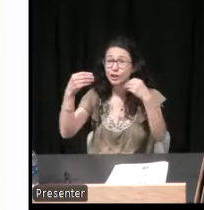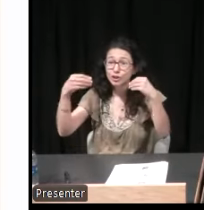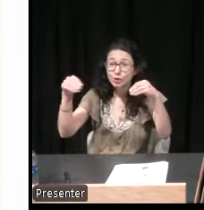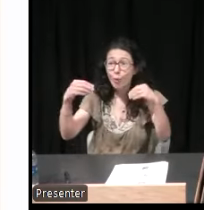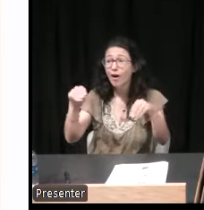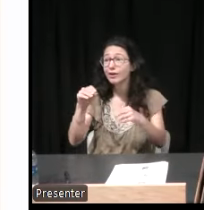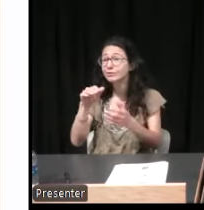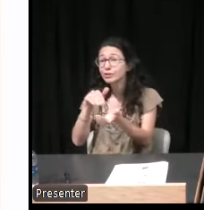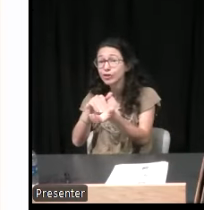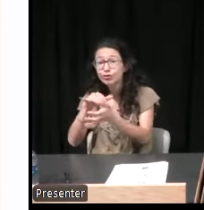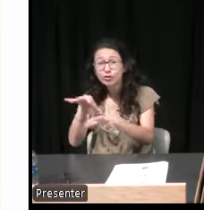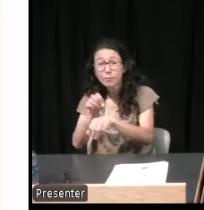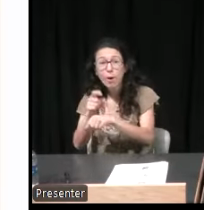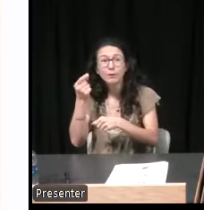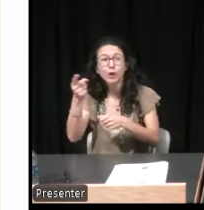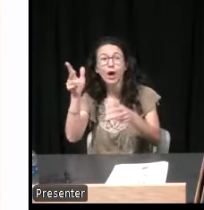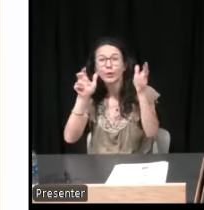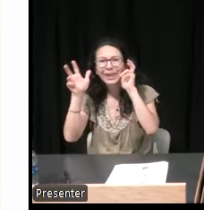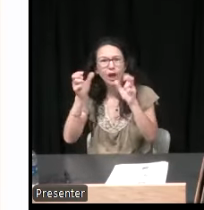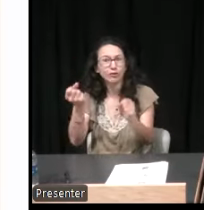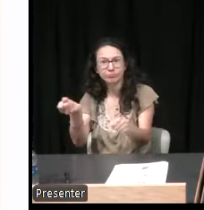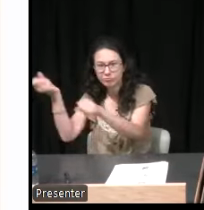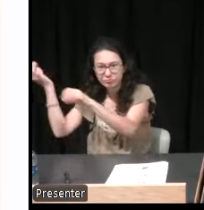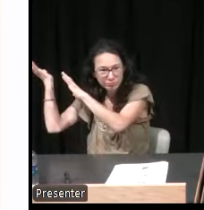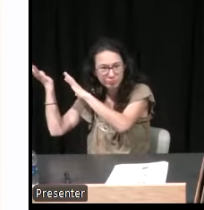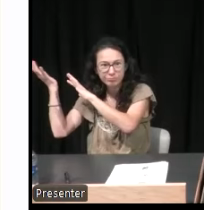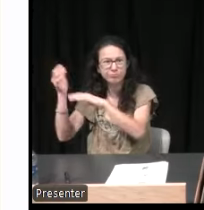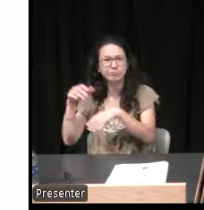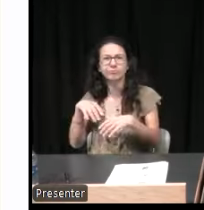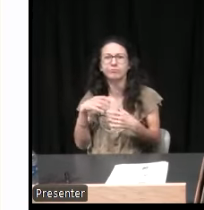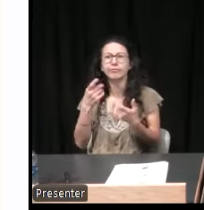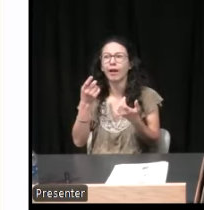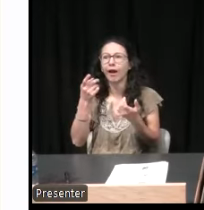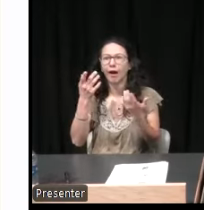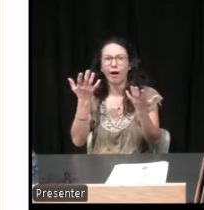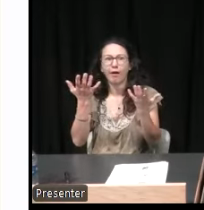around a dinner table or going to a doctor's appointment and hearing information in that